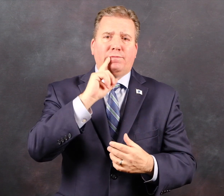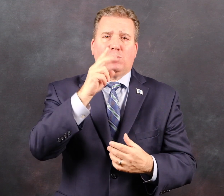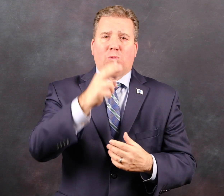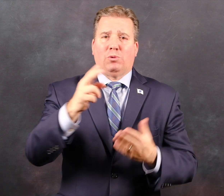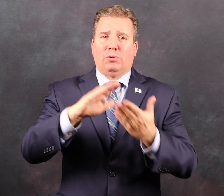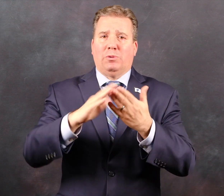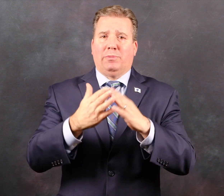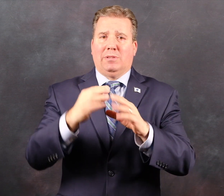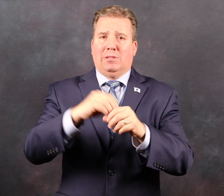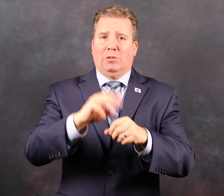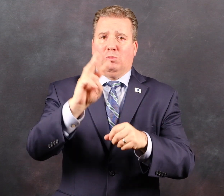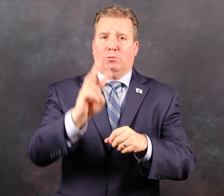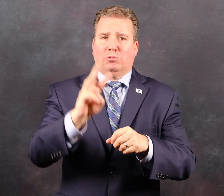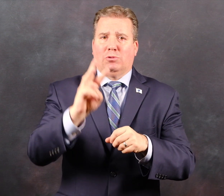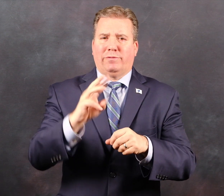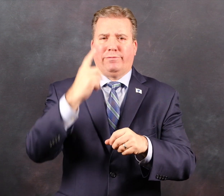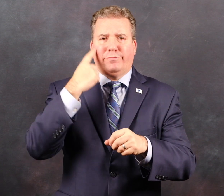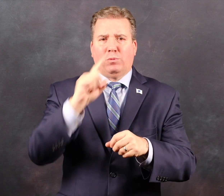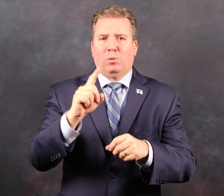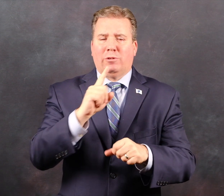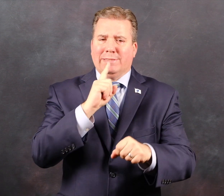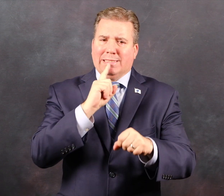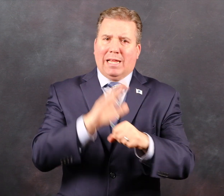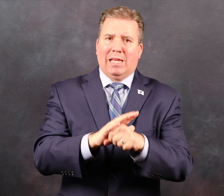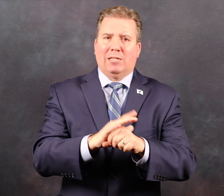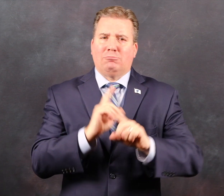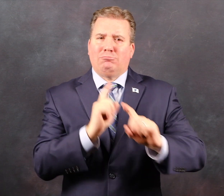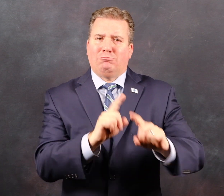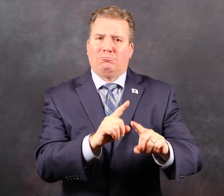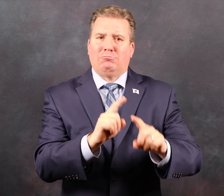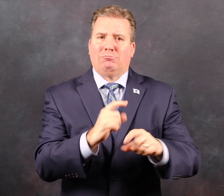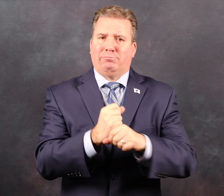I want to thank the deaf and hard of hearing community in Worcester for their dedication